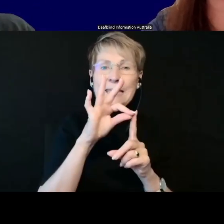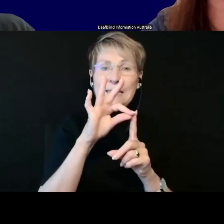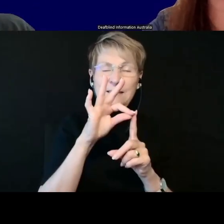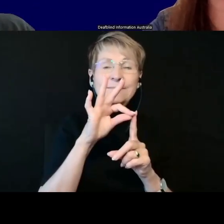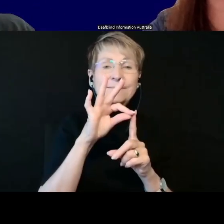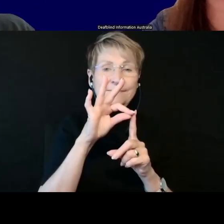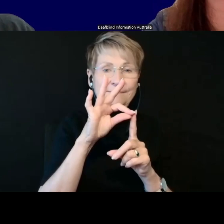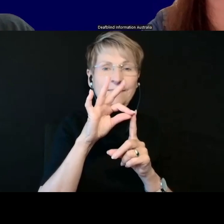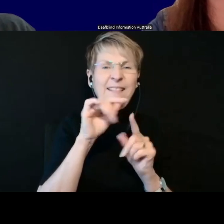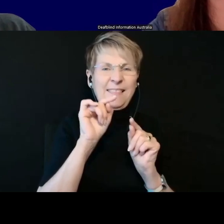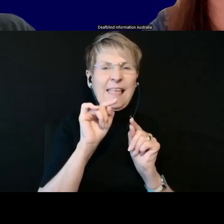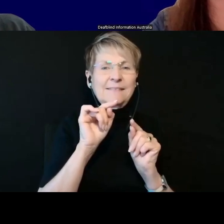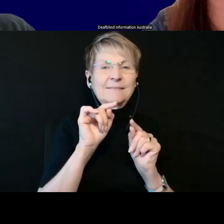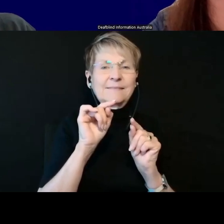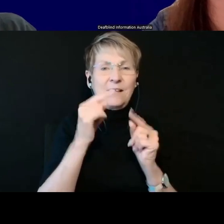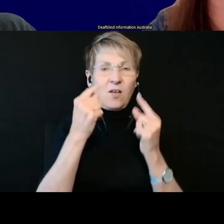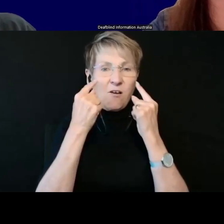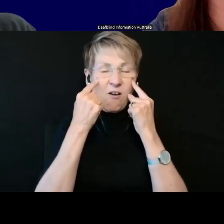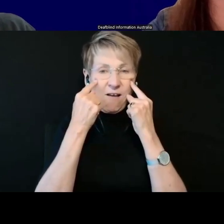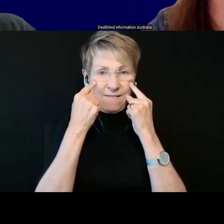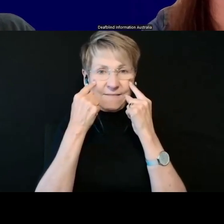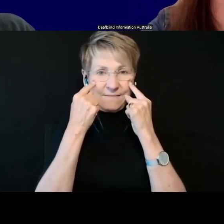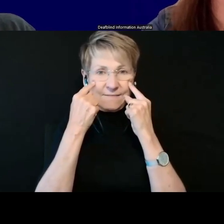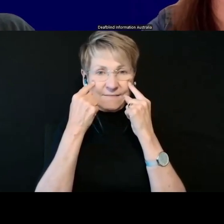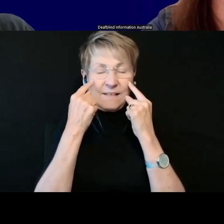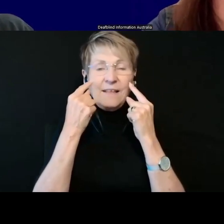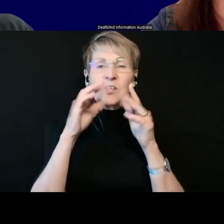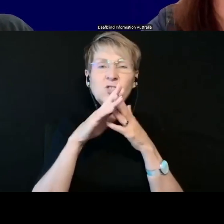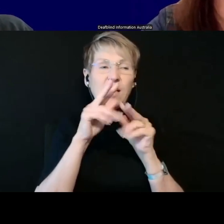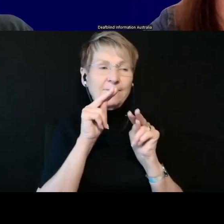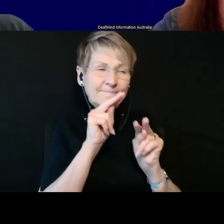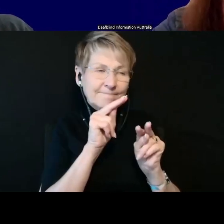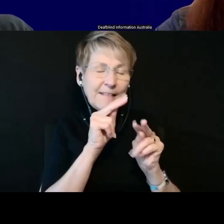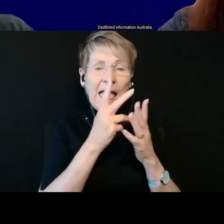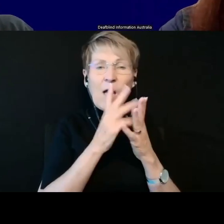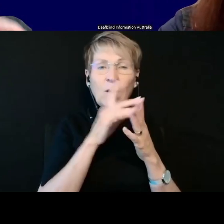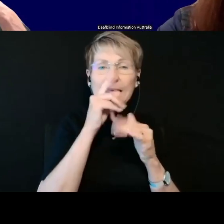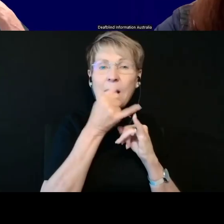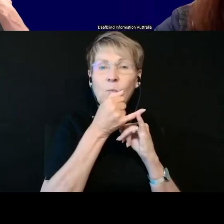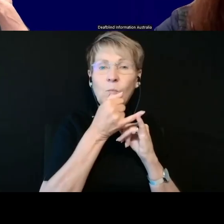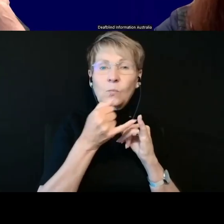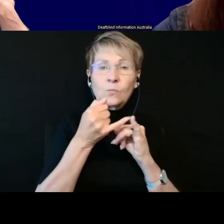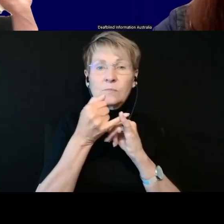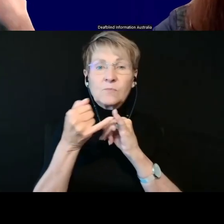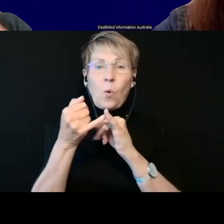condition, so understanding what to look for and how it can progress will be really helpful for you